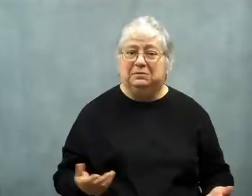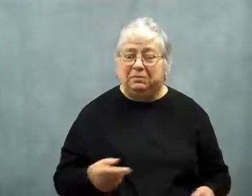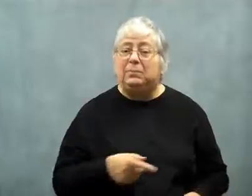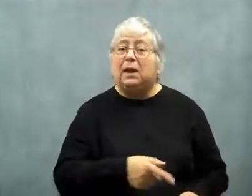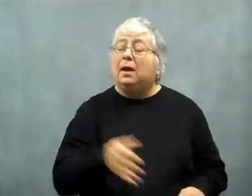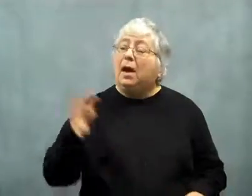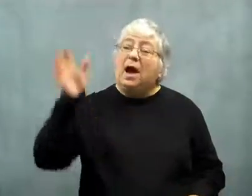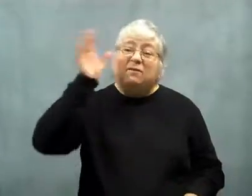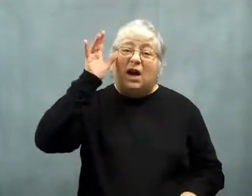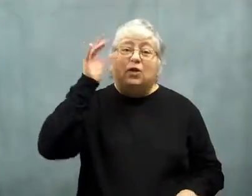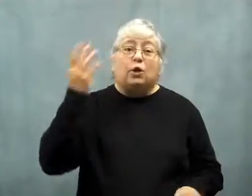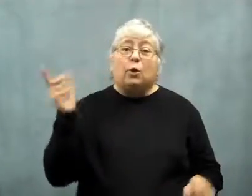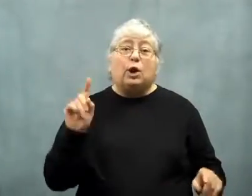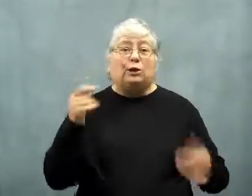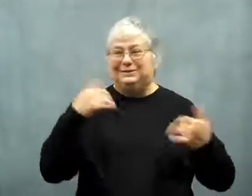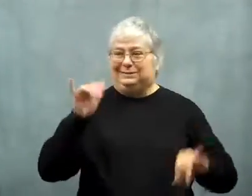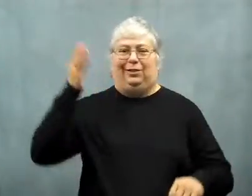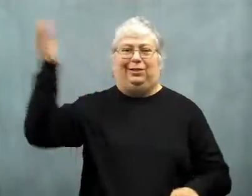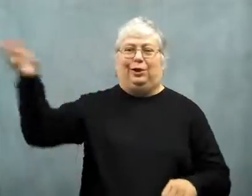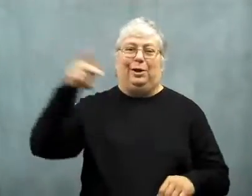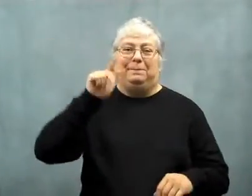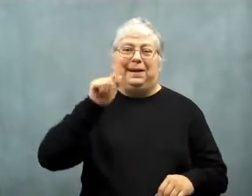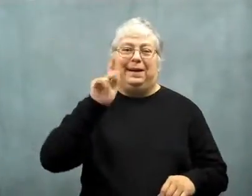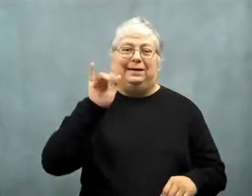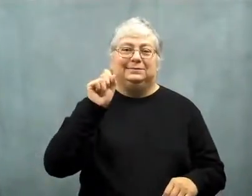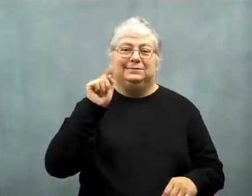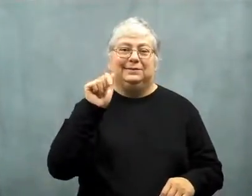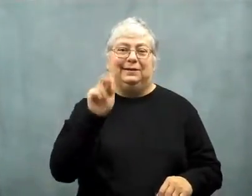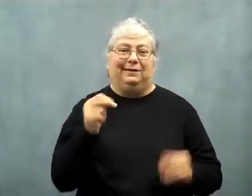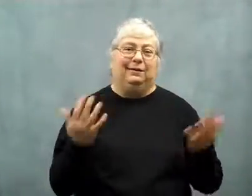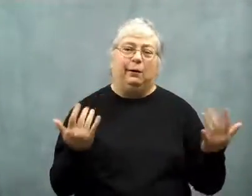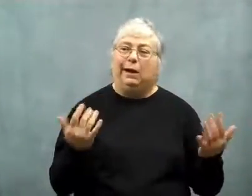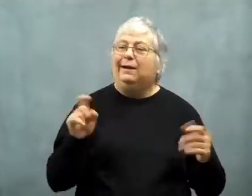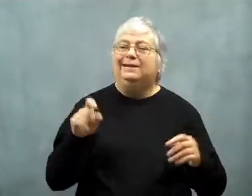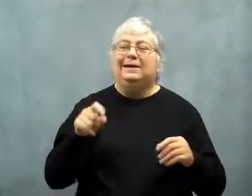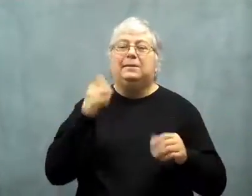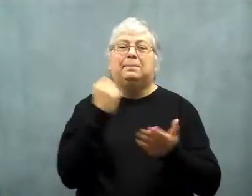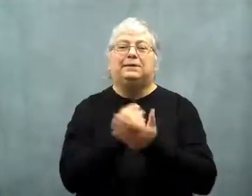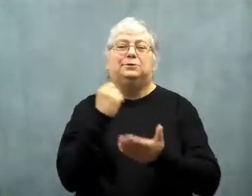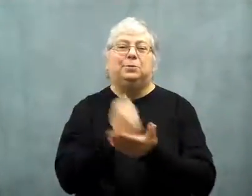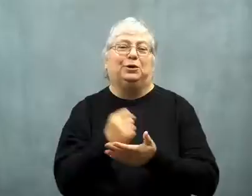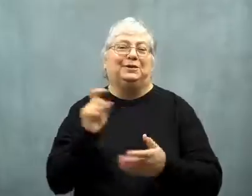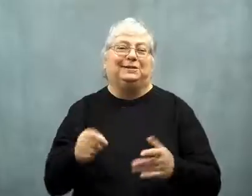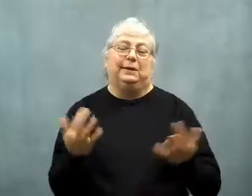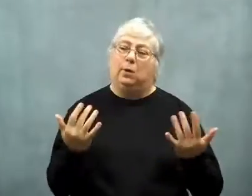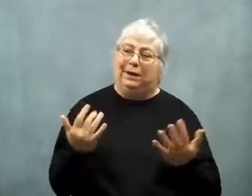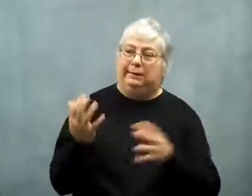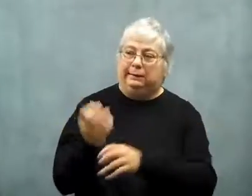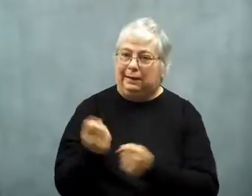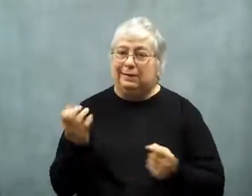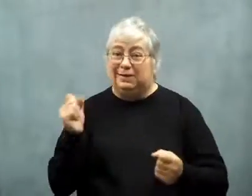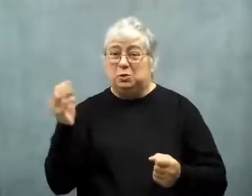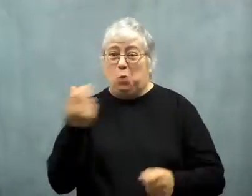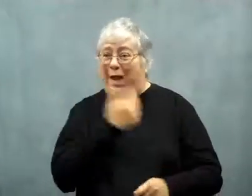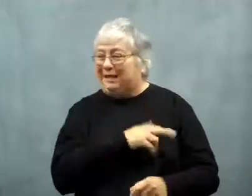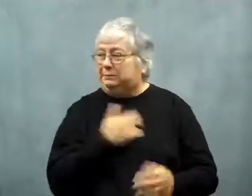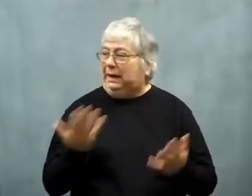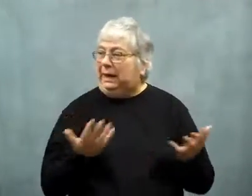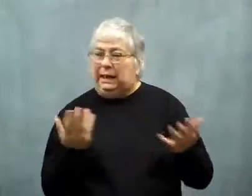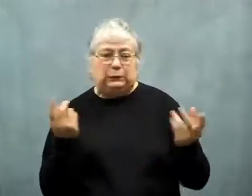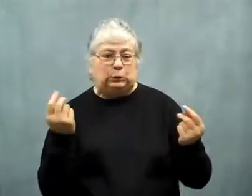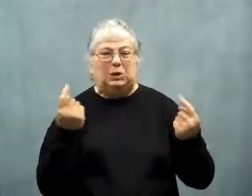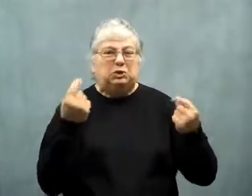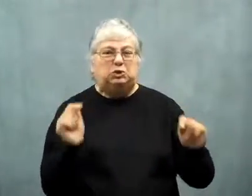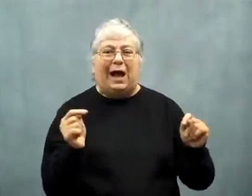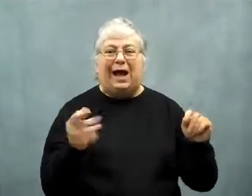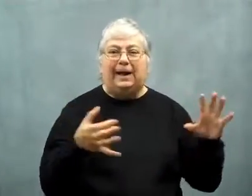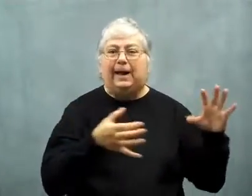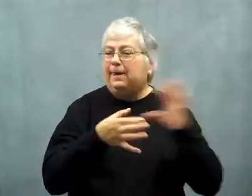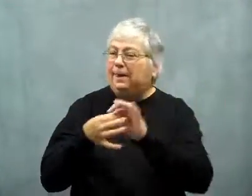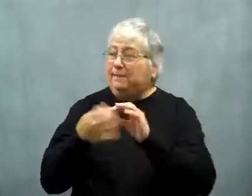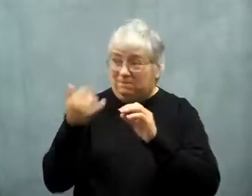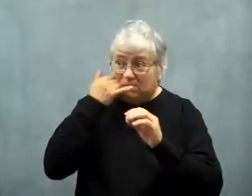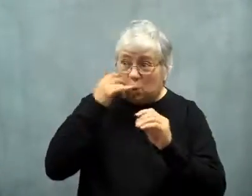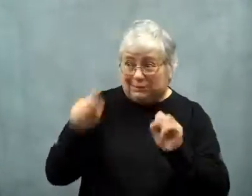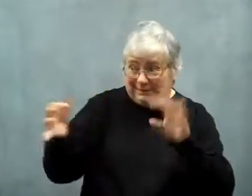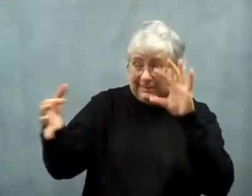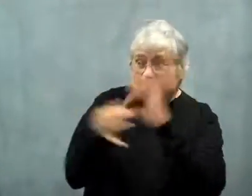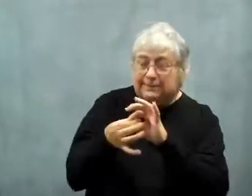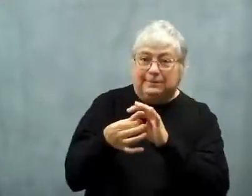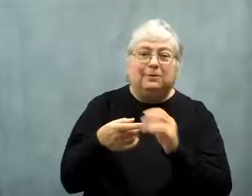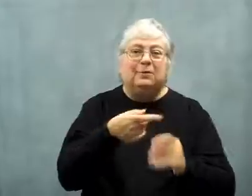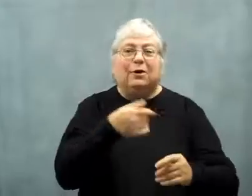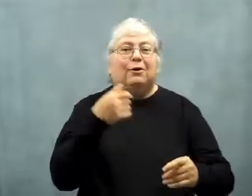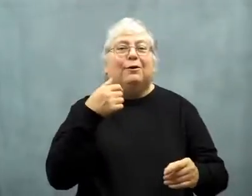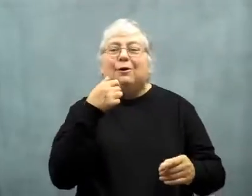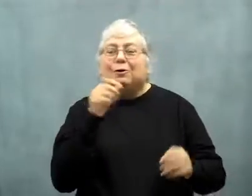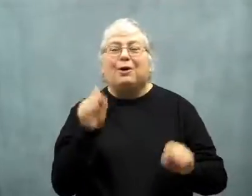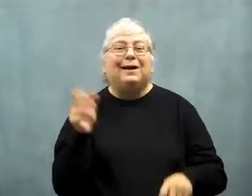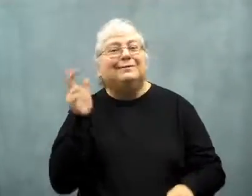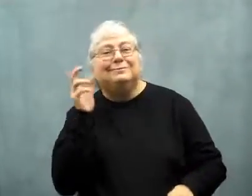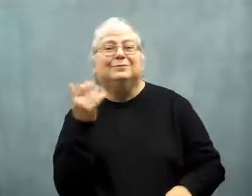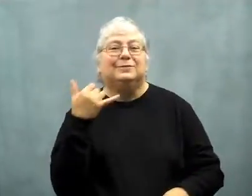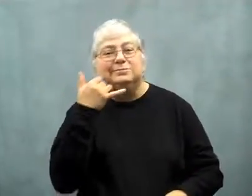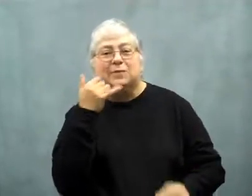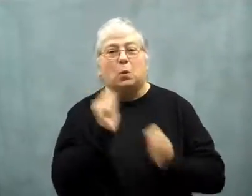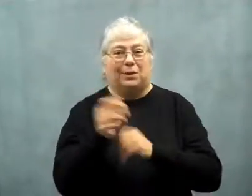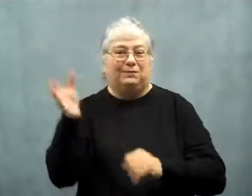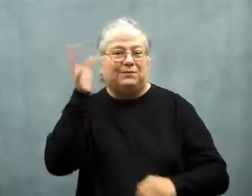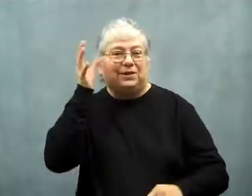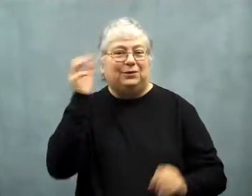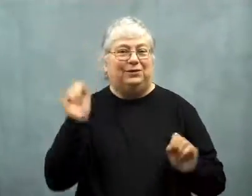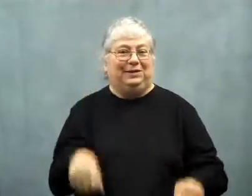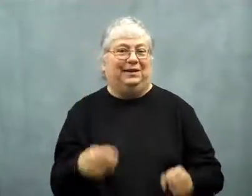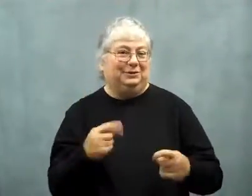Her father is still in Pakistan, waiting on a passport.